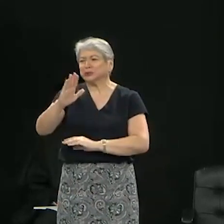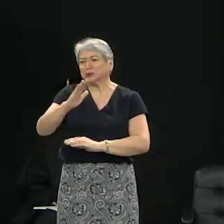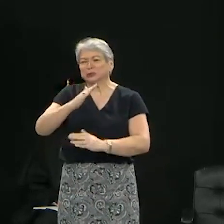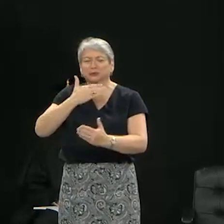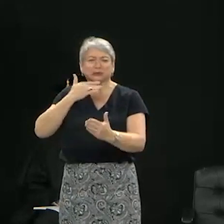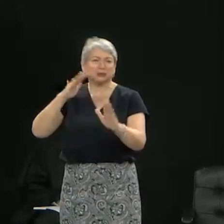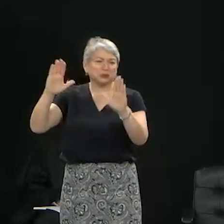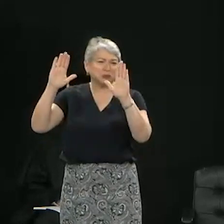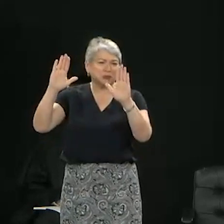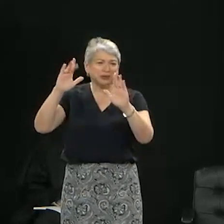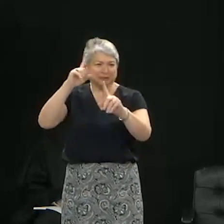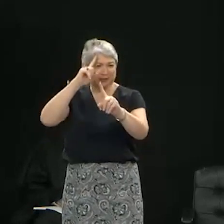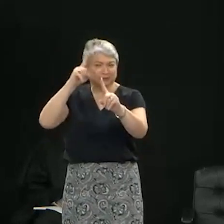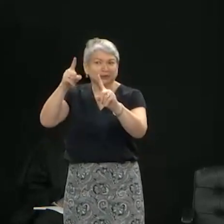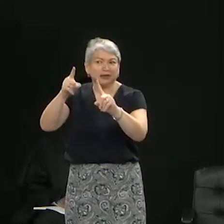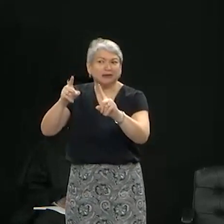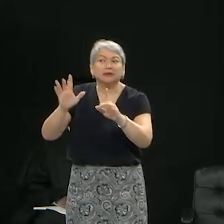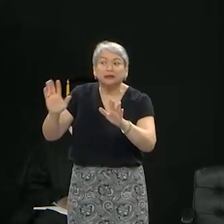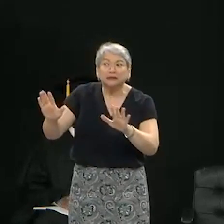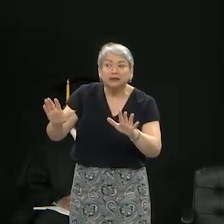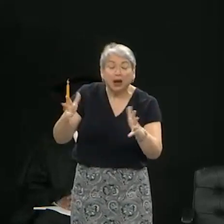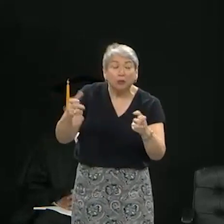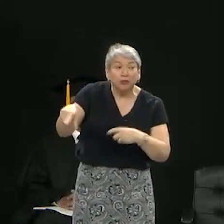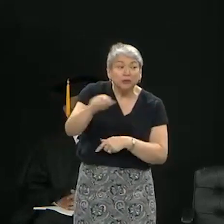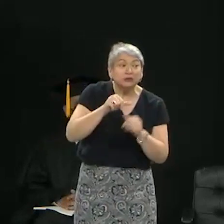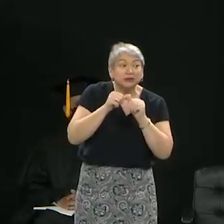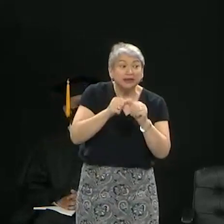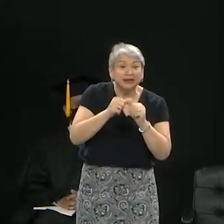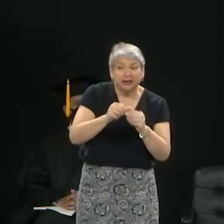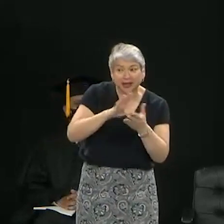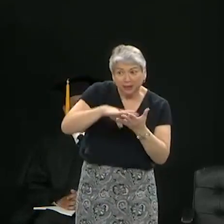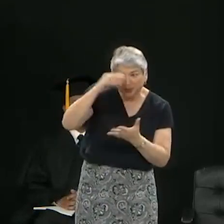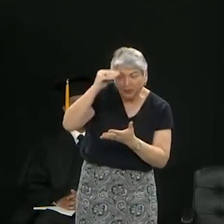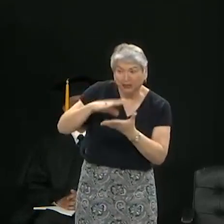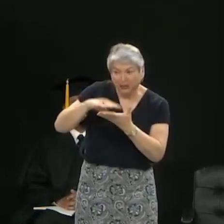Just planting a little seed there to keep learning, keep getting education.